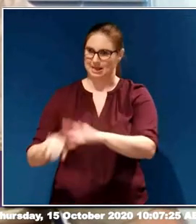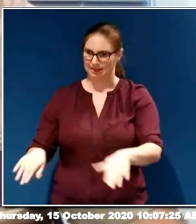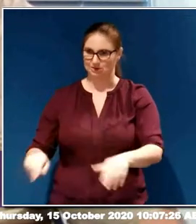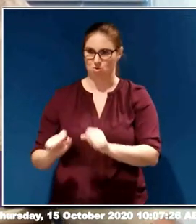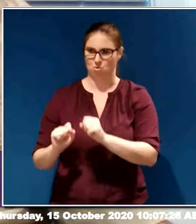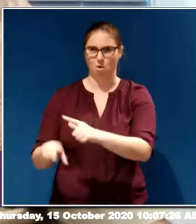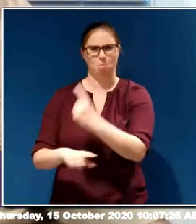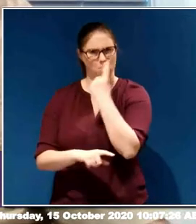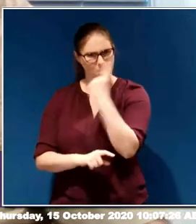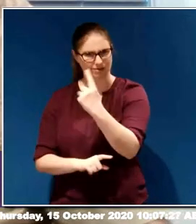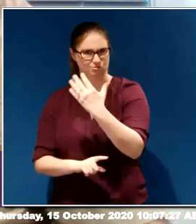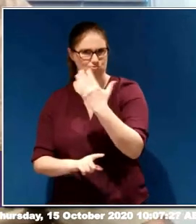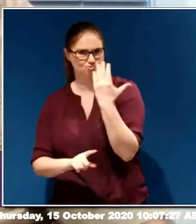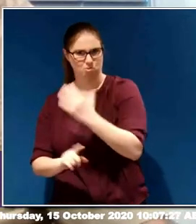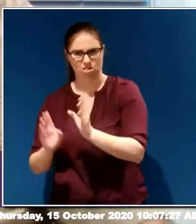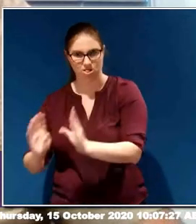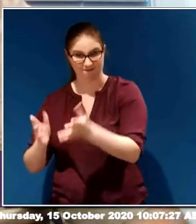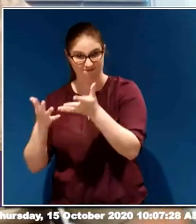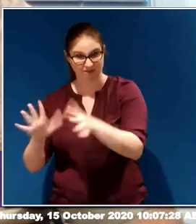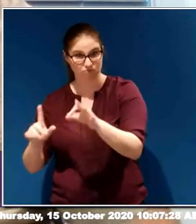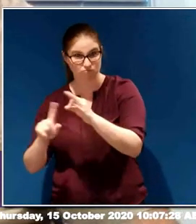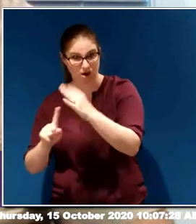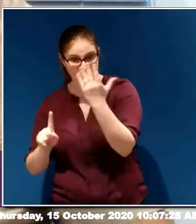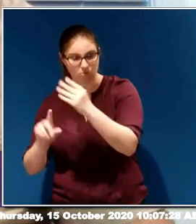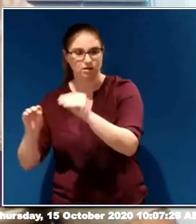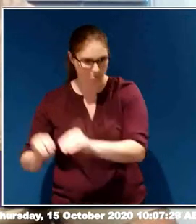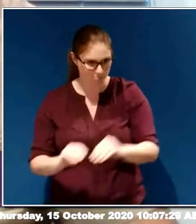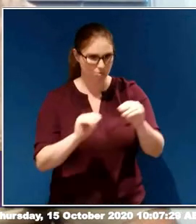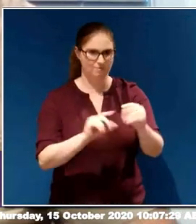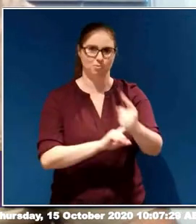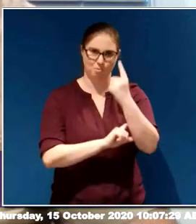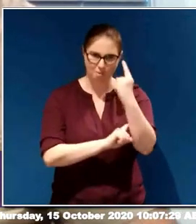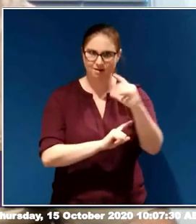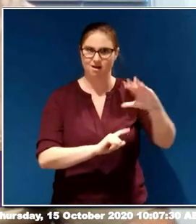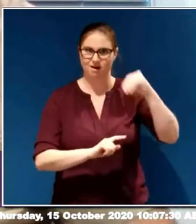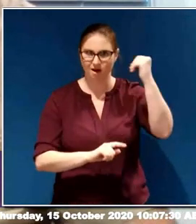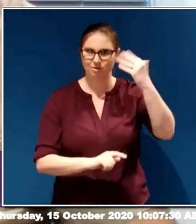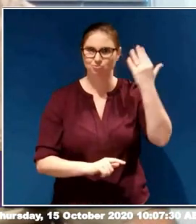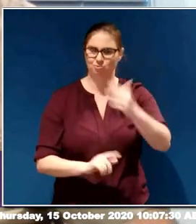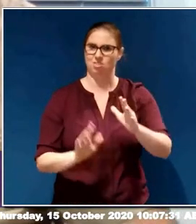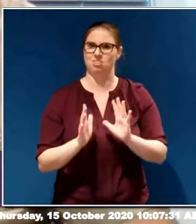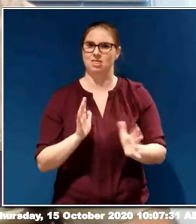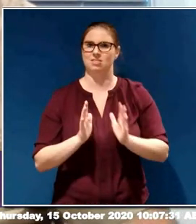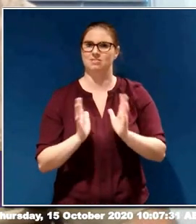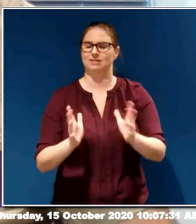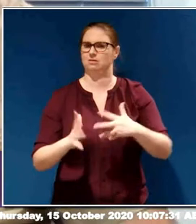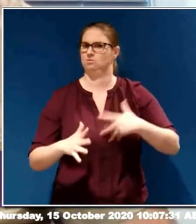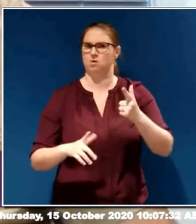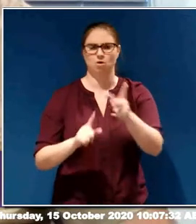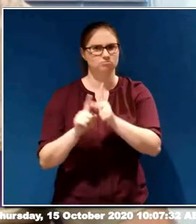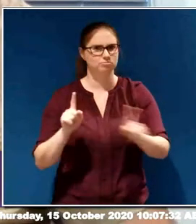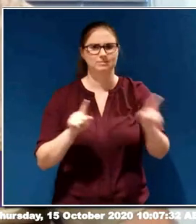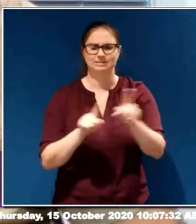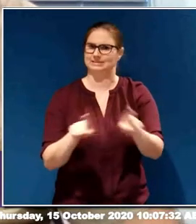Pretty much the oldest boys have done that, but then, you know, that's the sort of life that I wanted for them, to give them a chance.